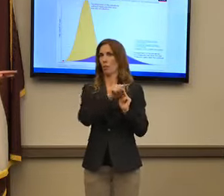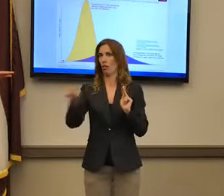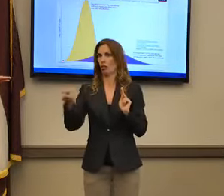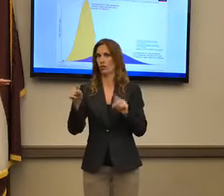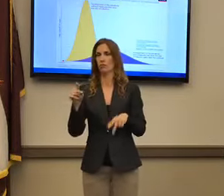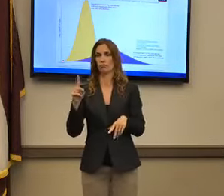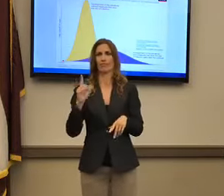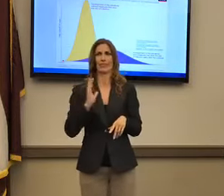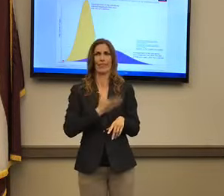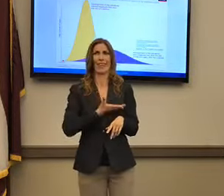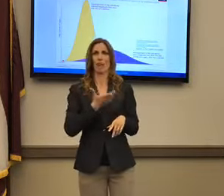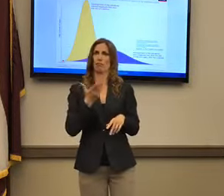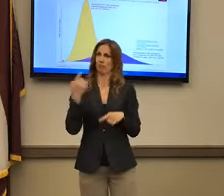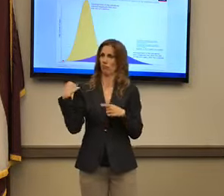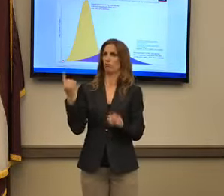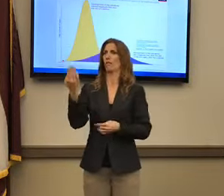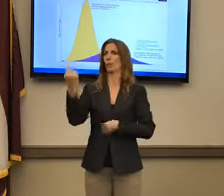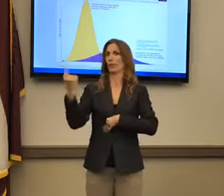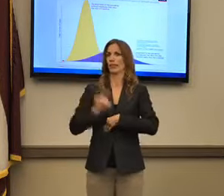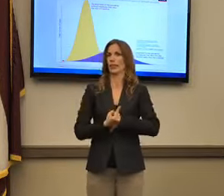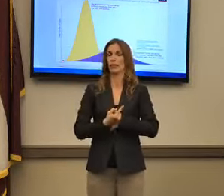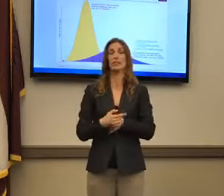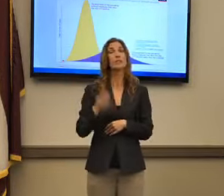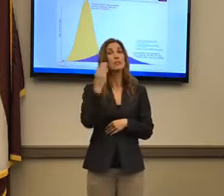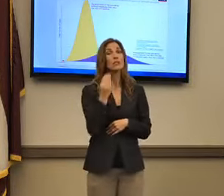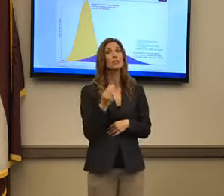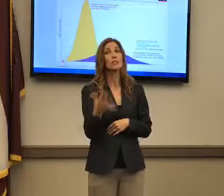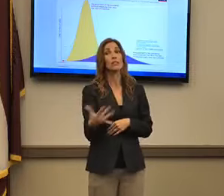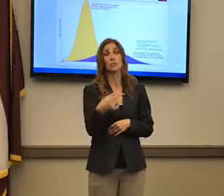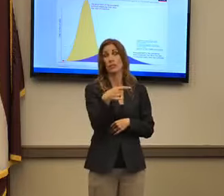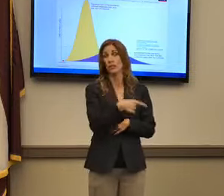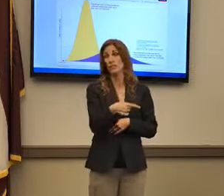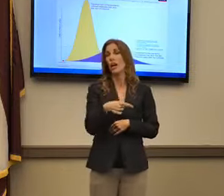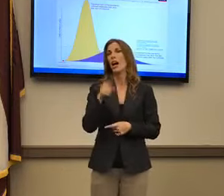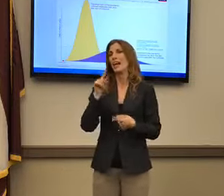running 14 day average and by the way this chart goes through April the 30th